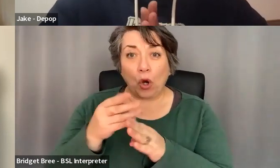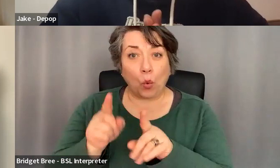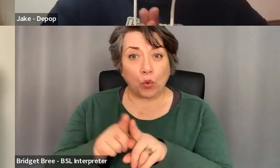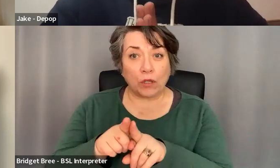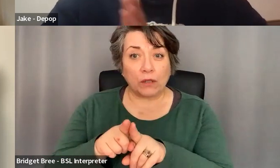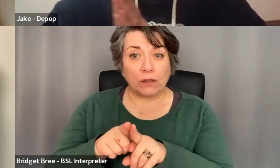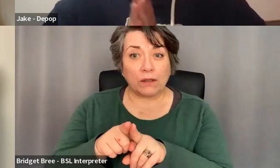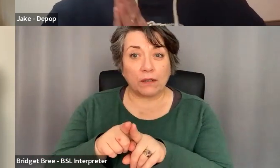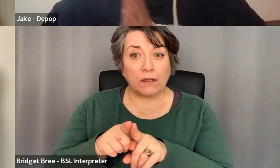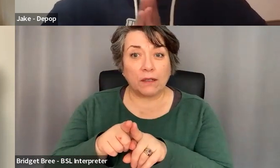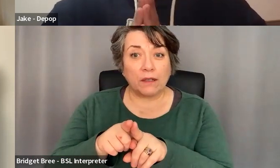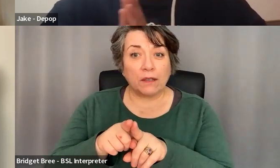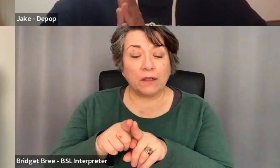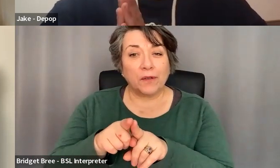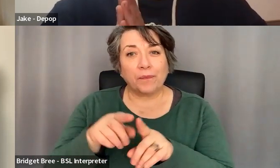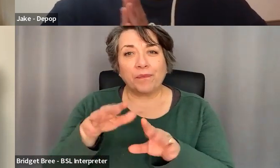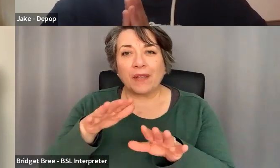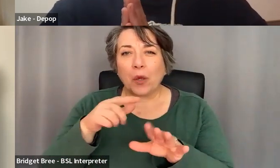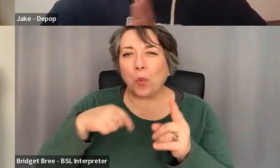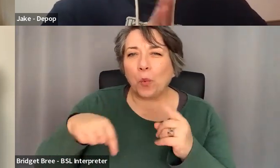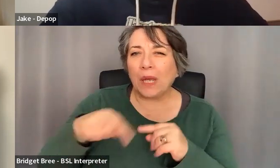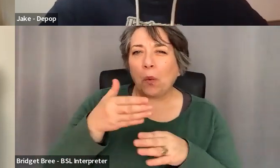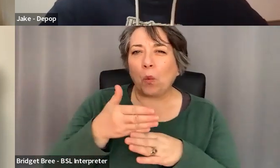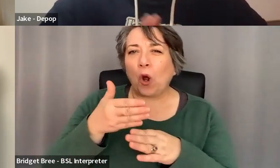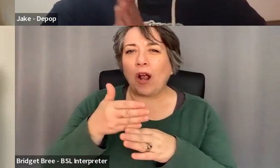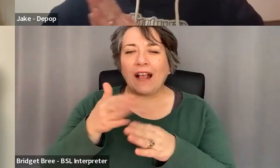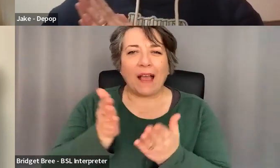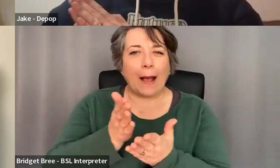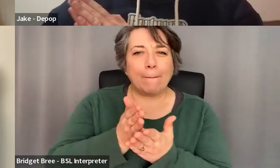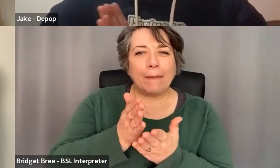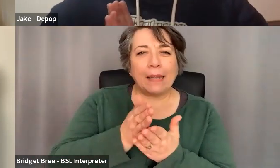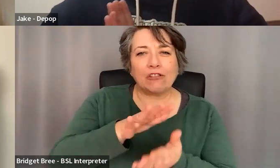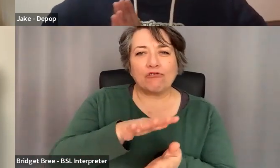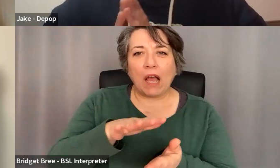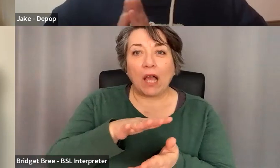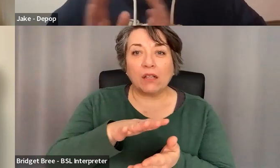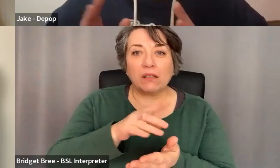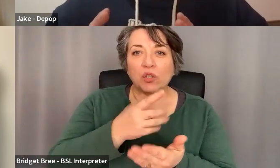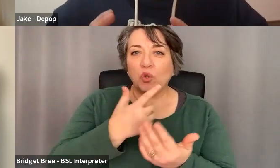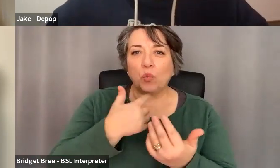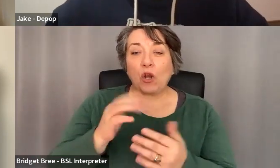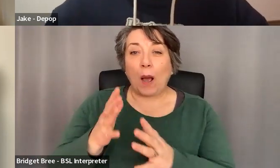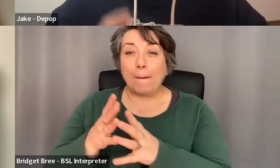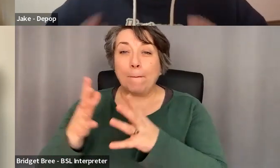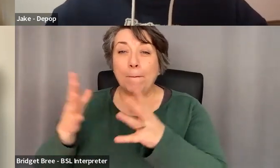We are very much in that middle ground of kind of we are not a start up, we are not a big corporate. We are kind of in the middle. Because of that, there are so nanties to get involved with.